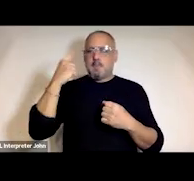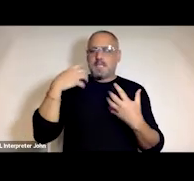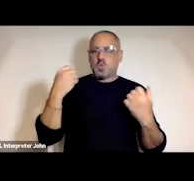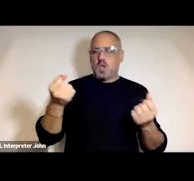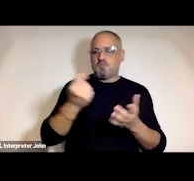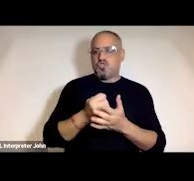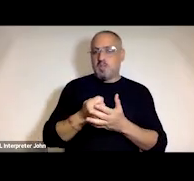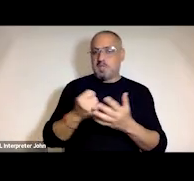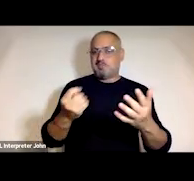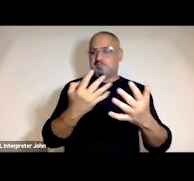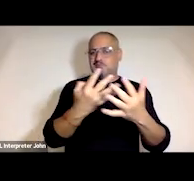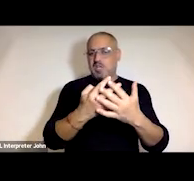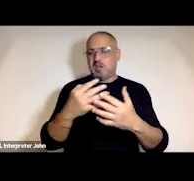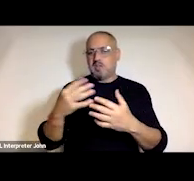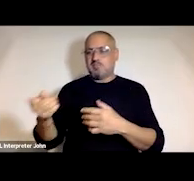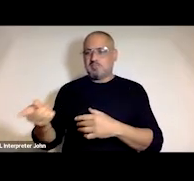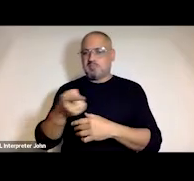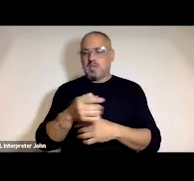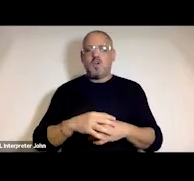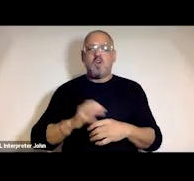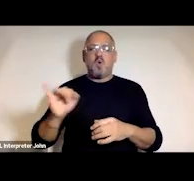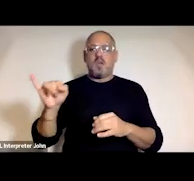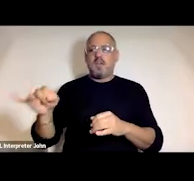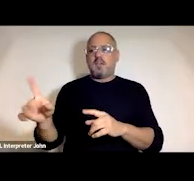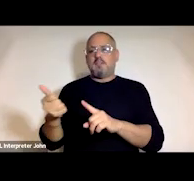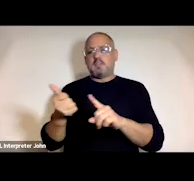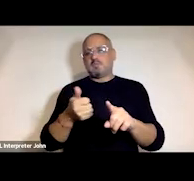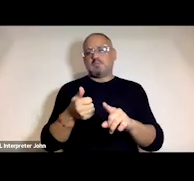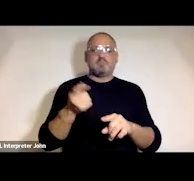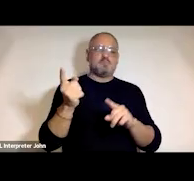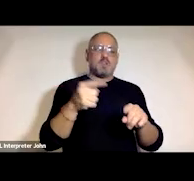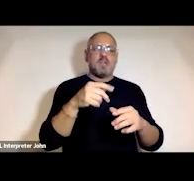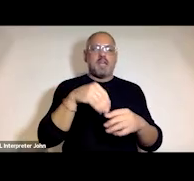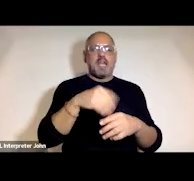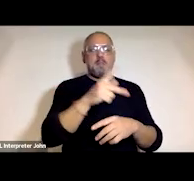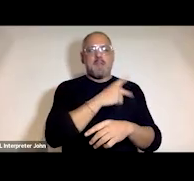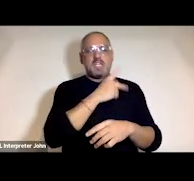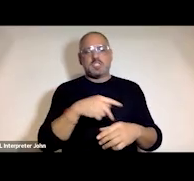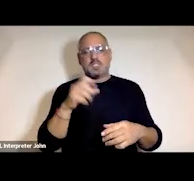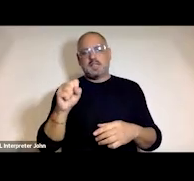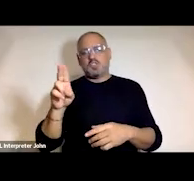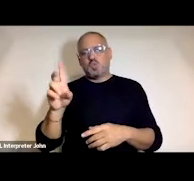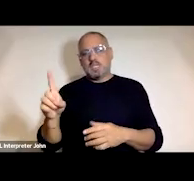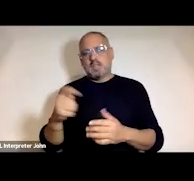while in jail or prison, or if the person went to an inpatient substance use treatment program. If you can get those records